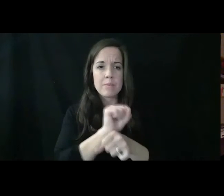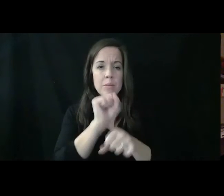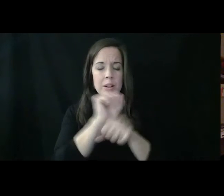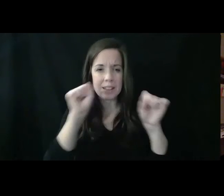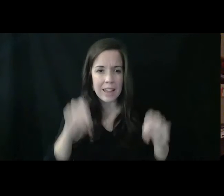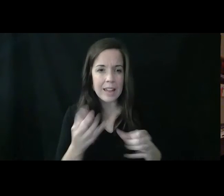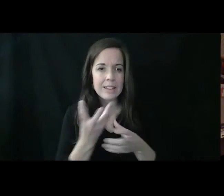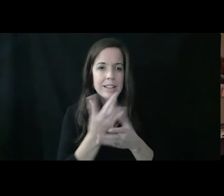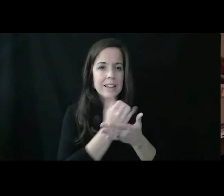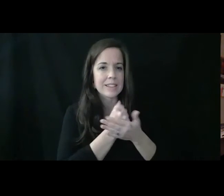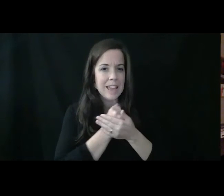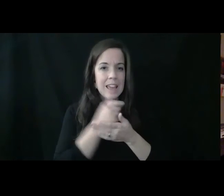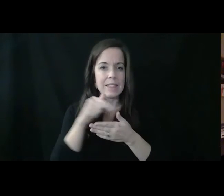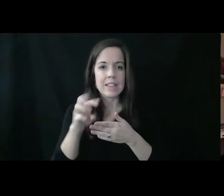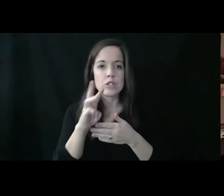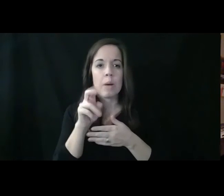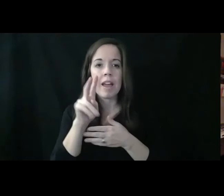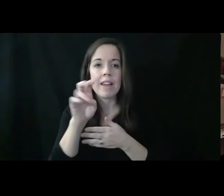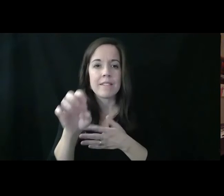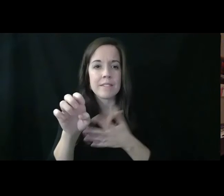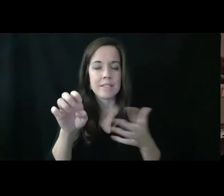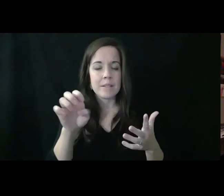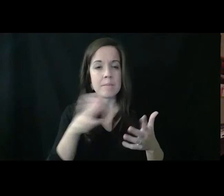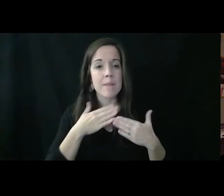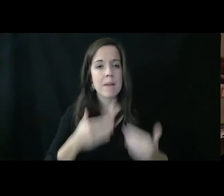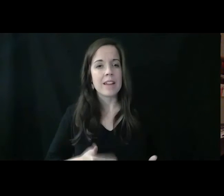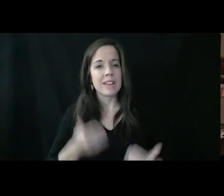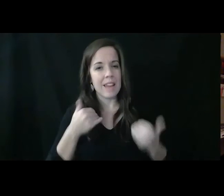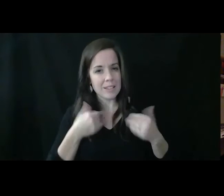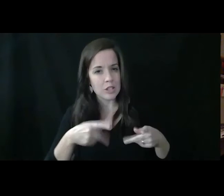My body has its own permission. The nurse wants me to lie down.